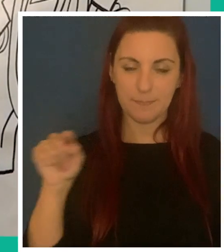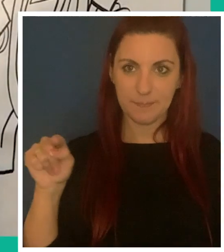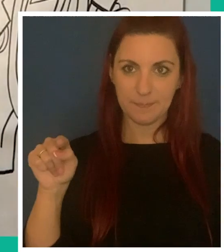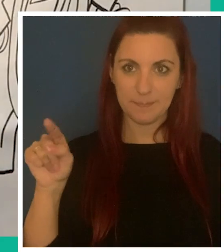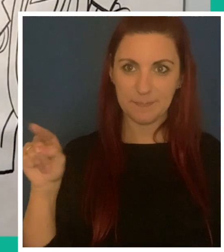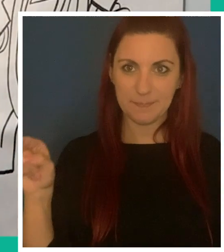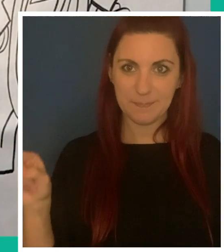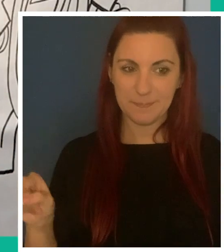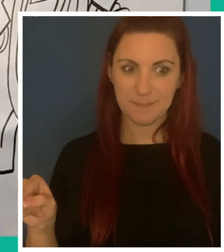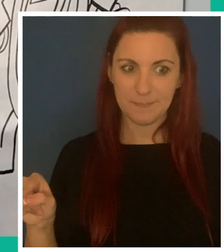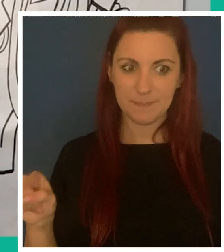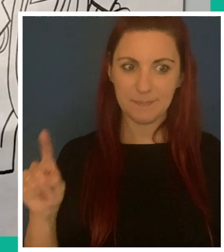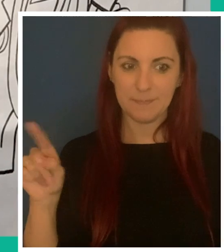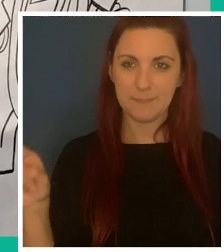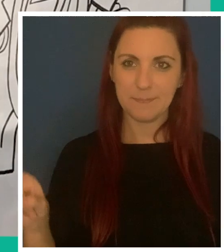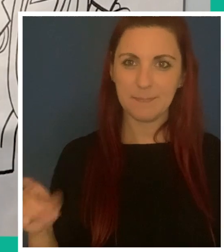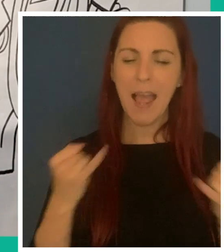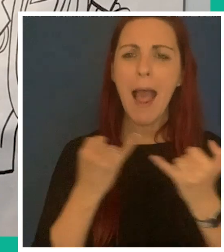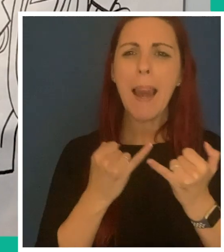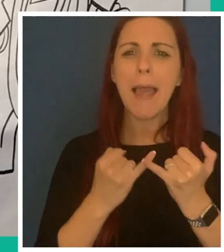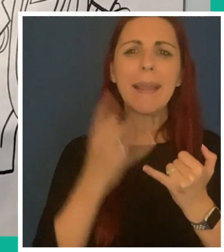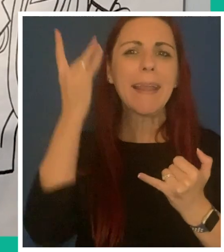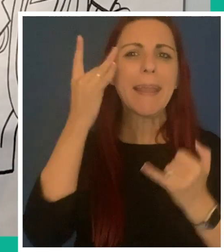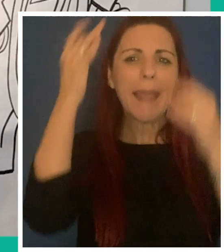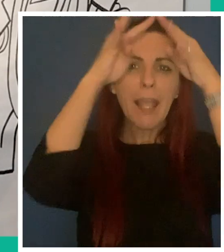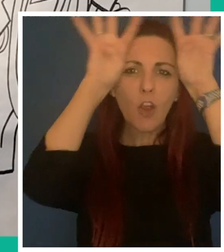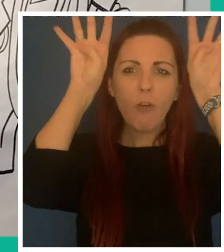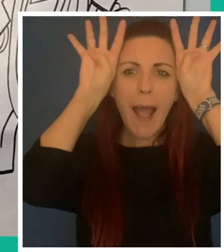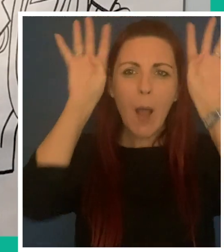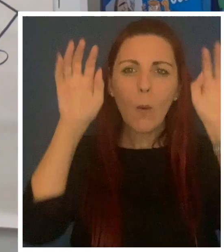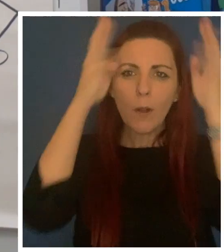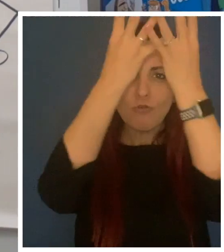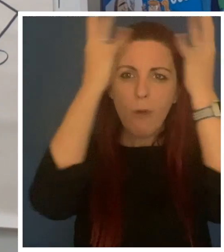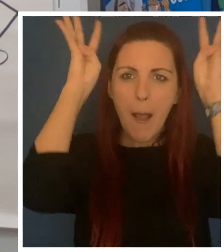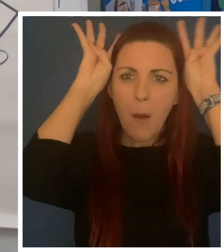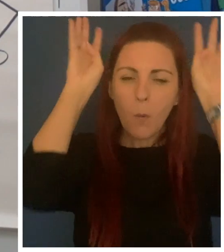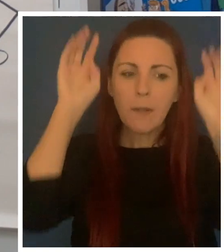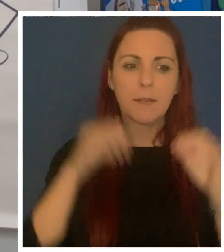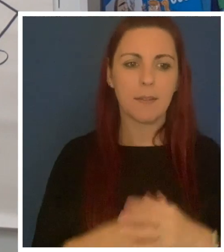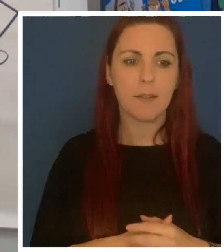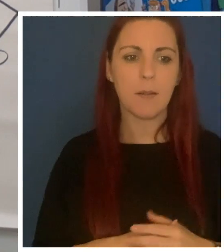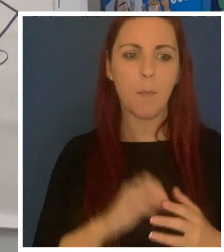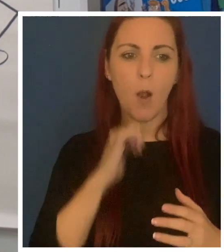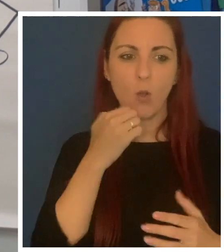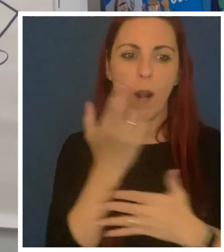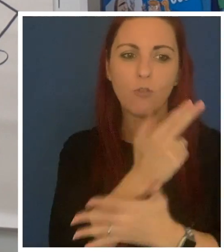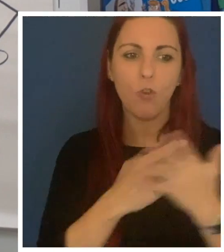here, kind of like a king's crown I'm going to do her toes because her paws whenever I draw them they kind of look like like a king's crown, you know